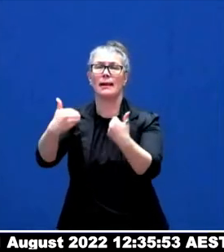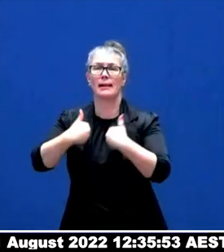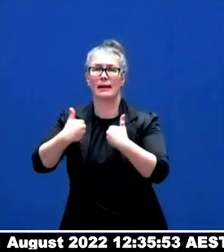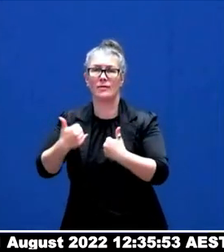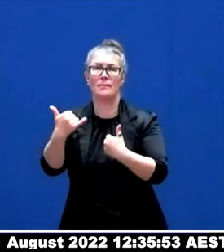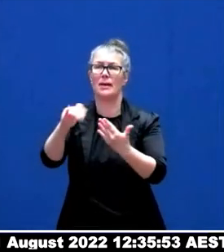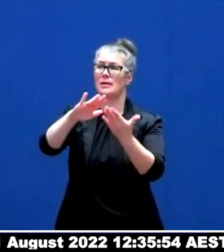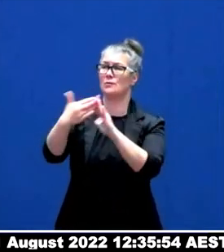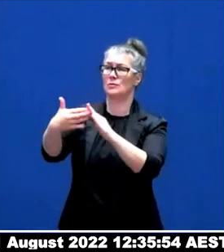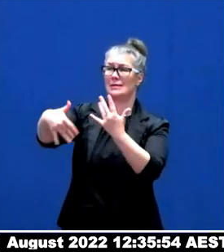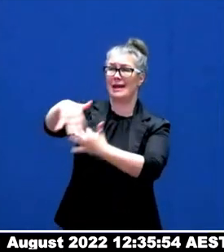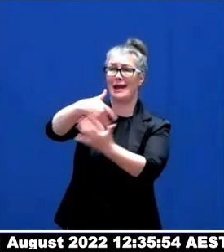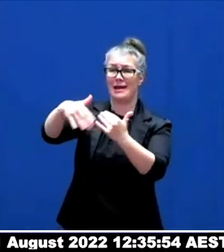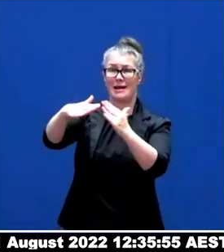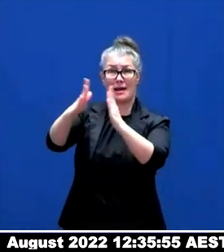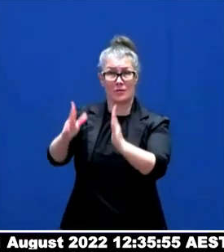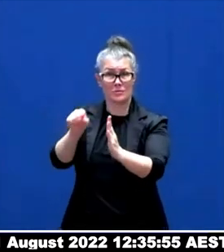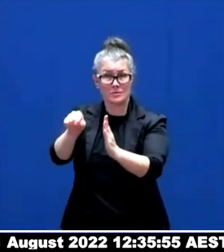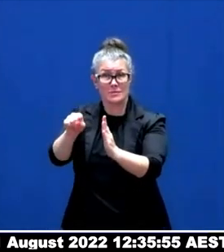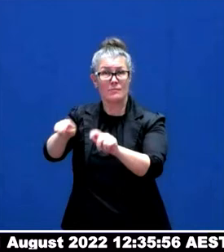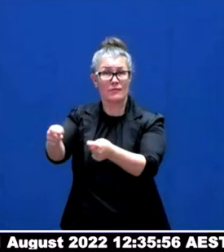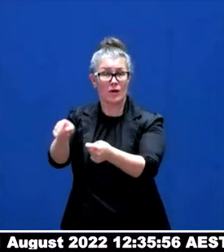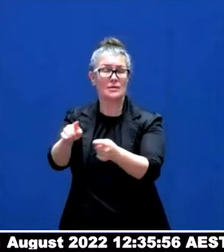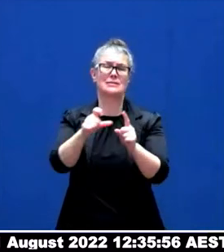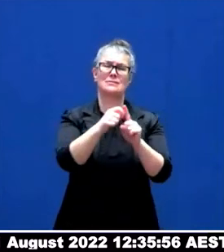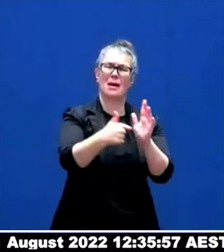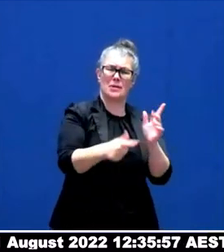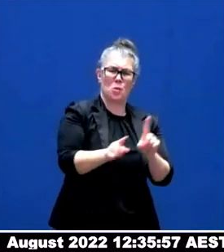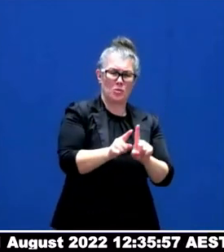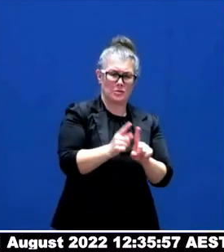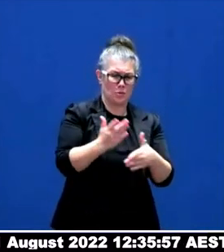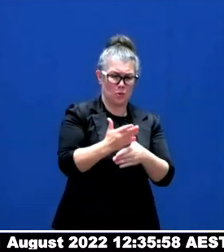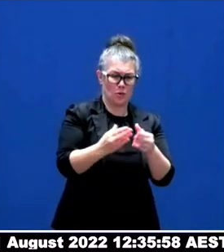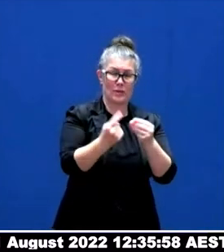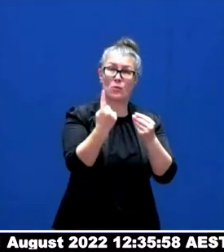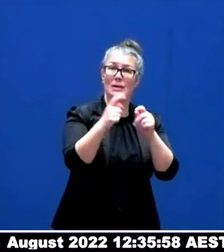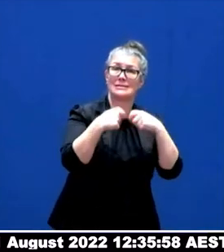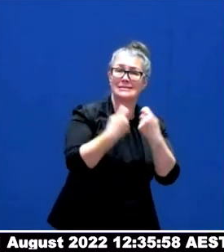providers. The Department also has a team that's dedicated to working with the NDIA for